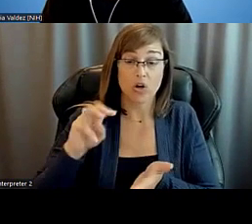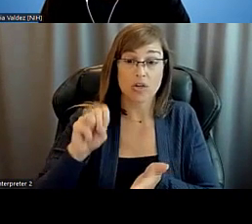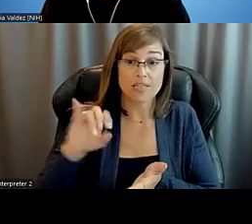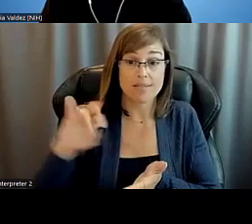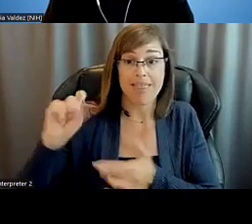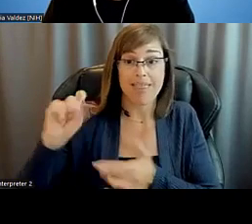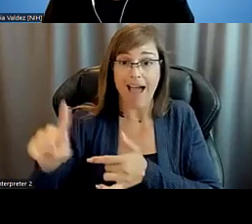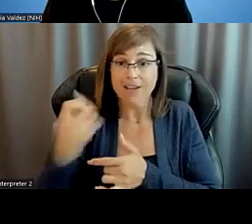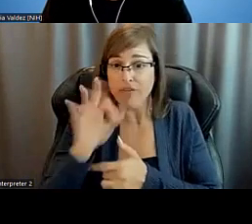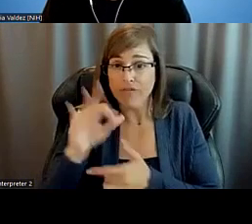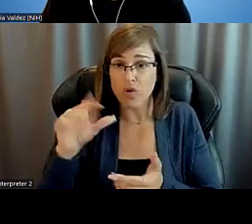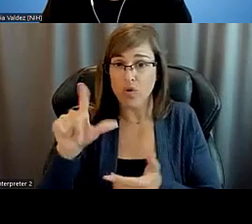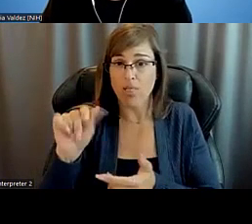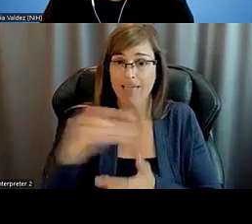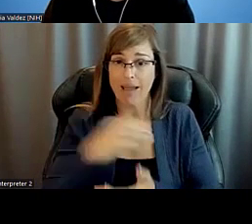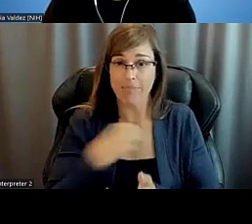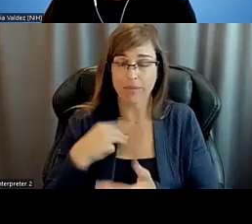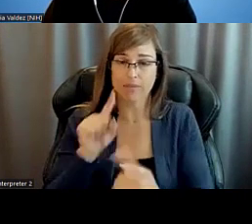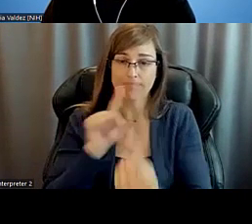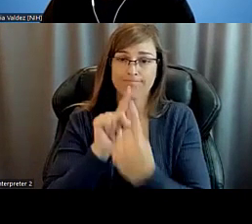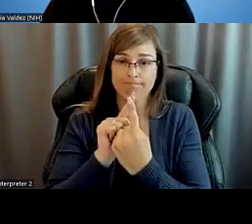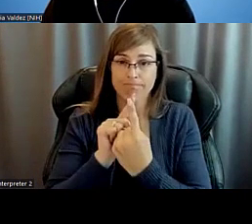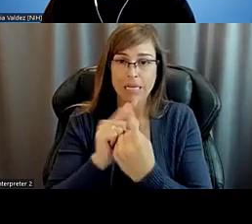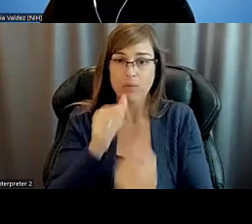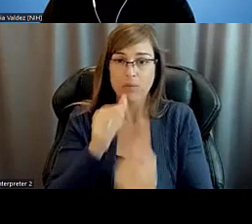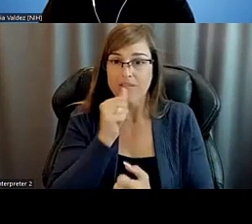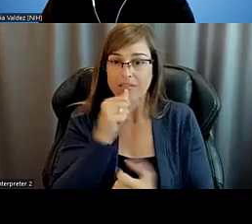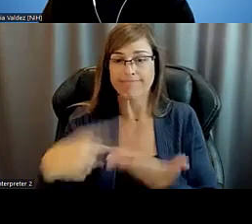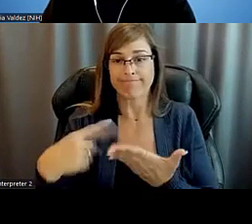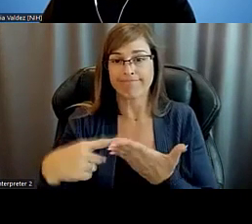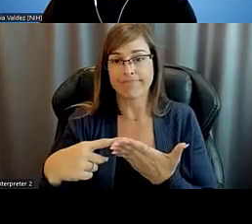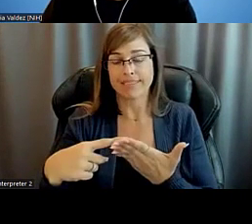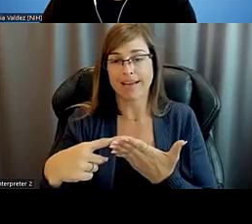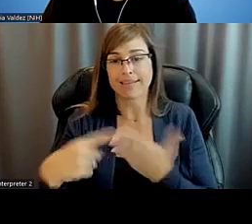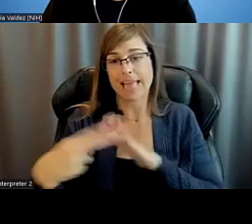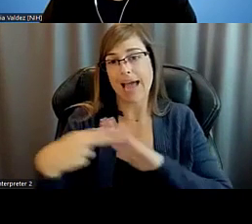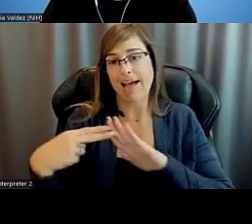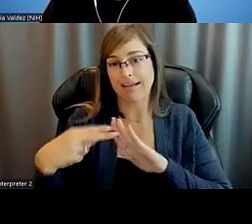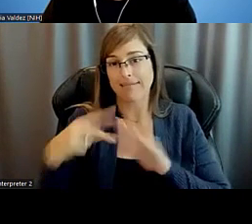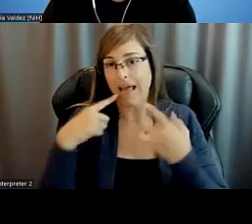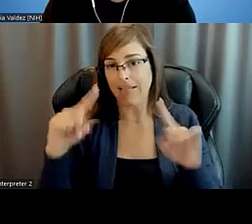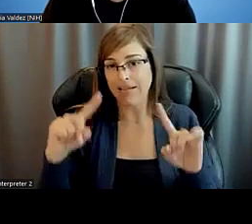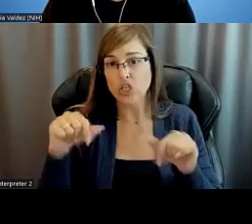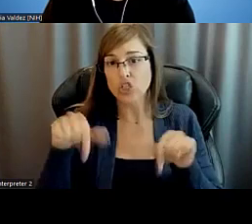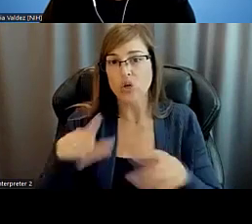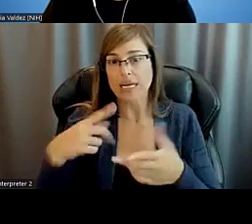to meet with him privately to discuss the allegation. During this meeting, he pounds his fists on the desk